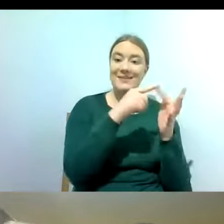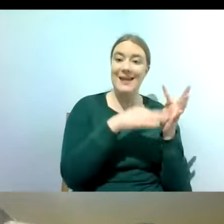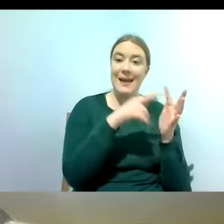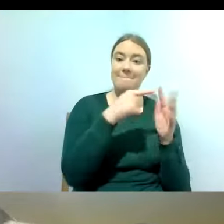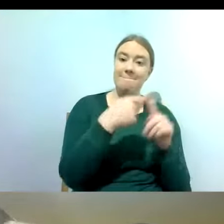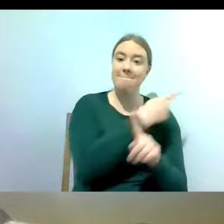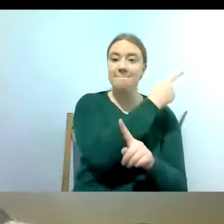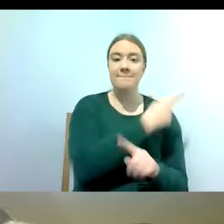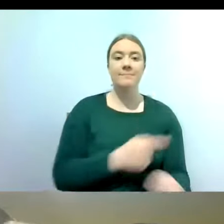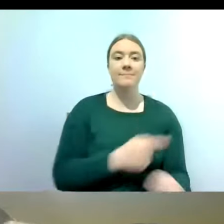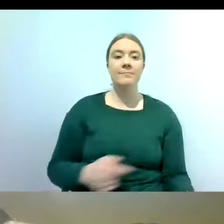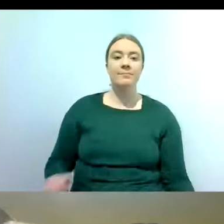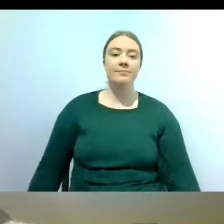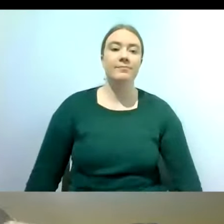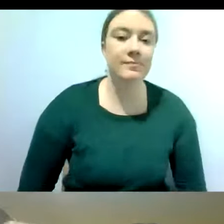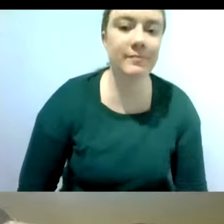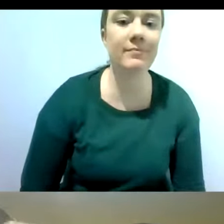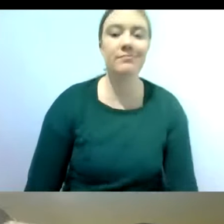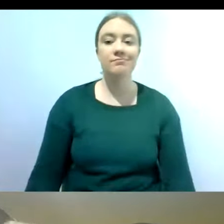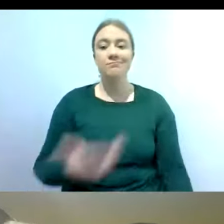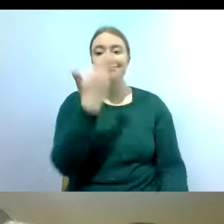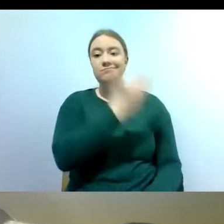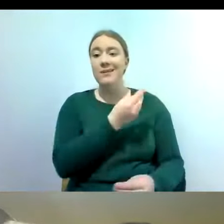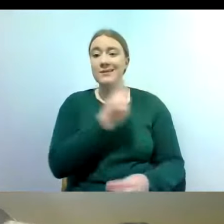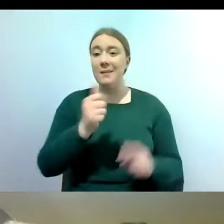so just some images now to describe what our field work looks like